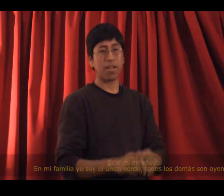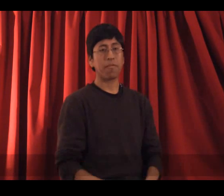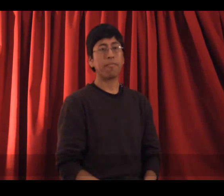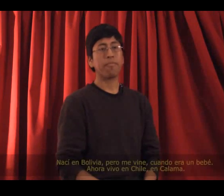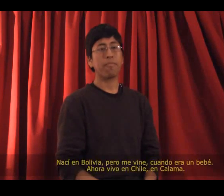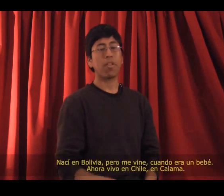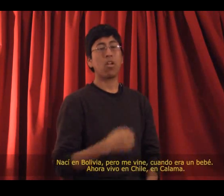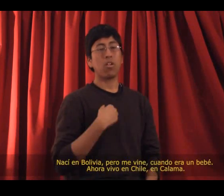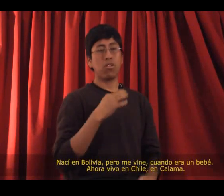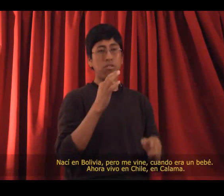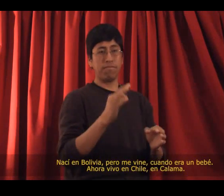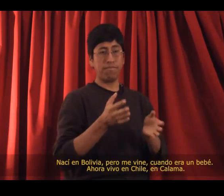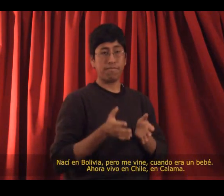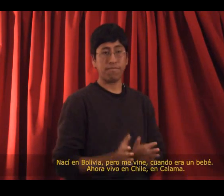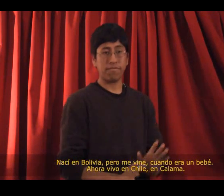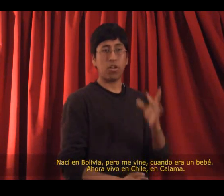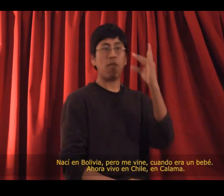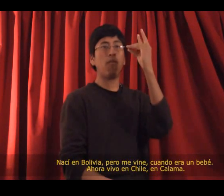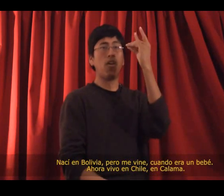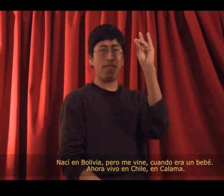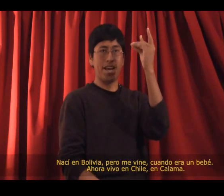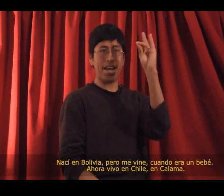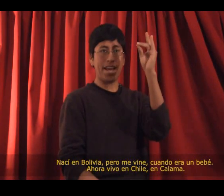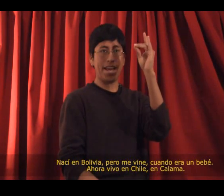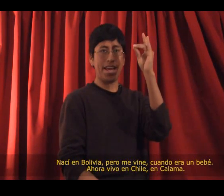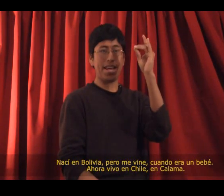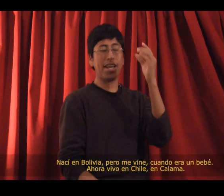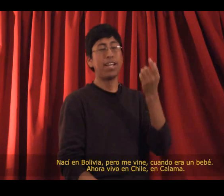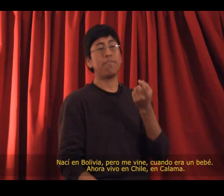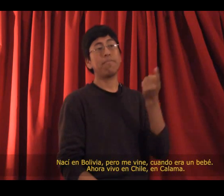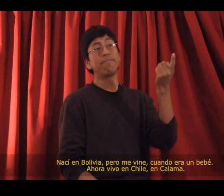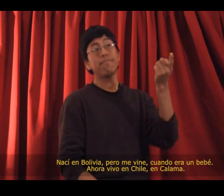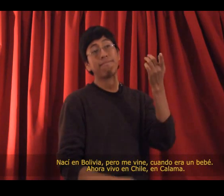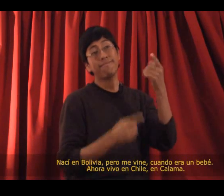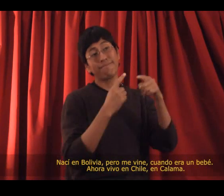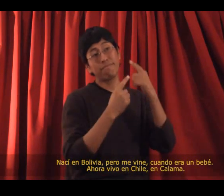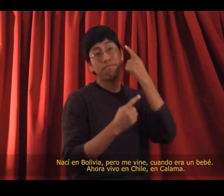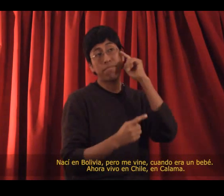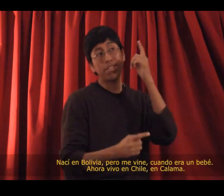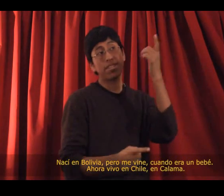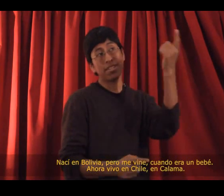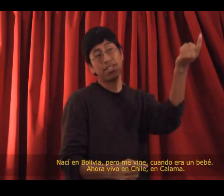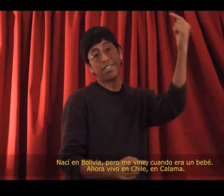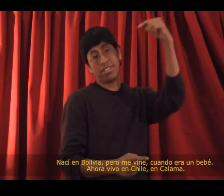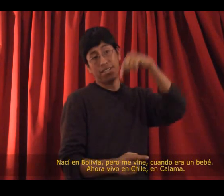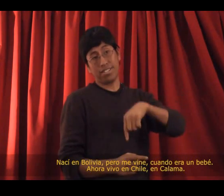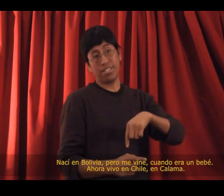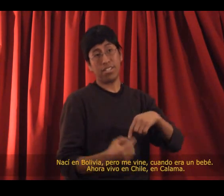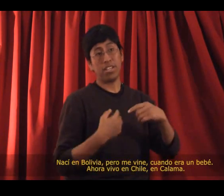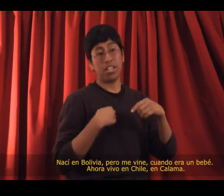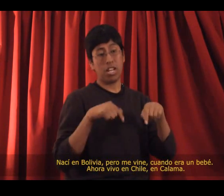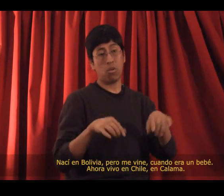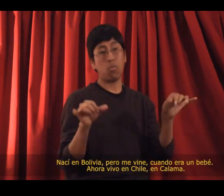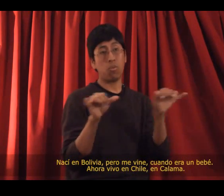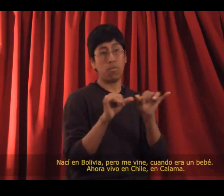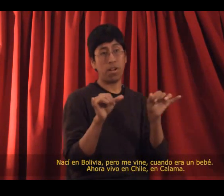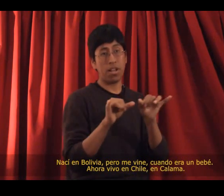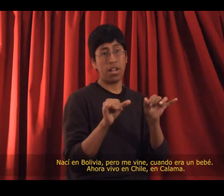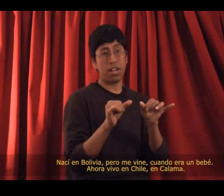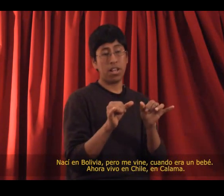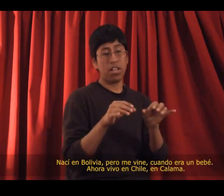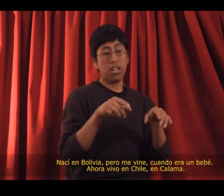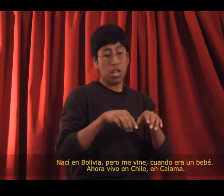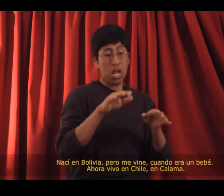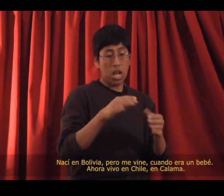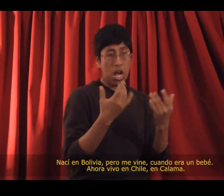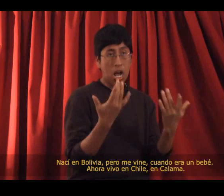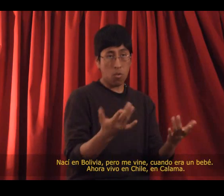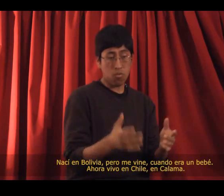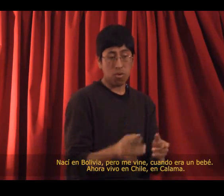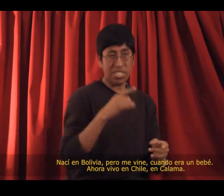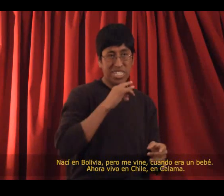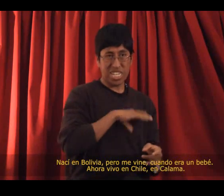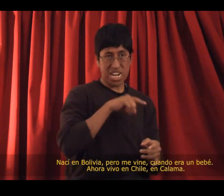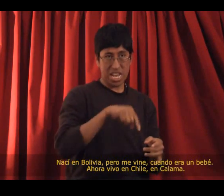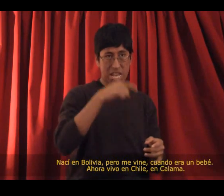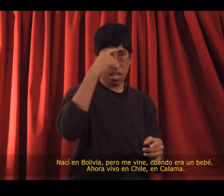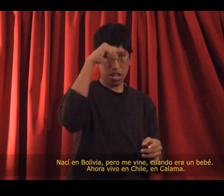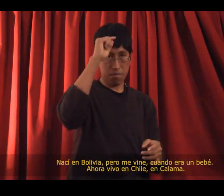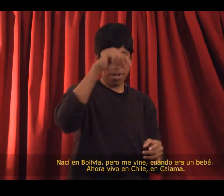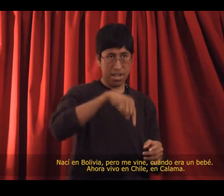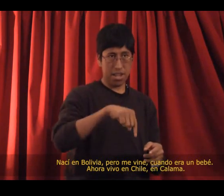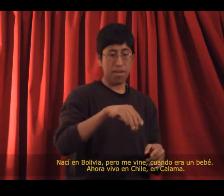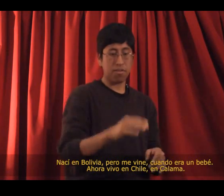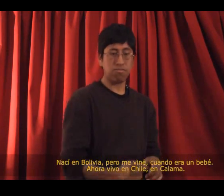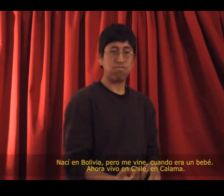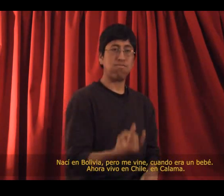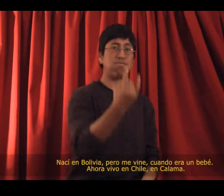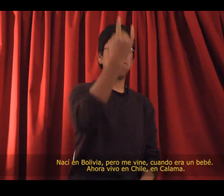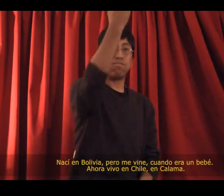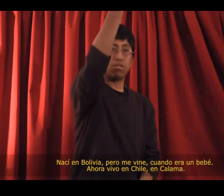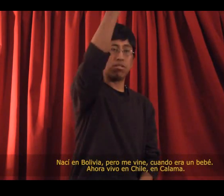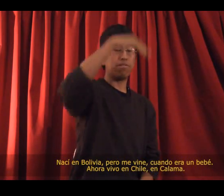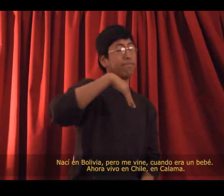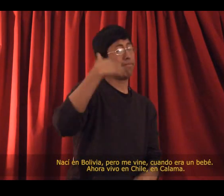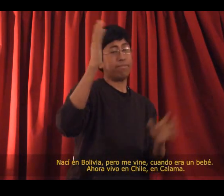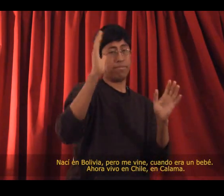I was born in Bolivia but I came here when I was a baby. I grew up here in Chile, in Calama.